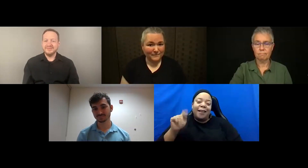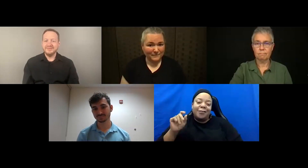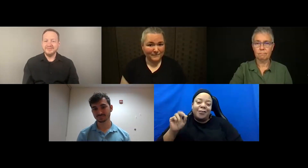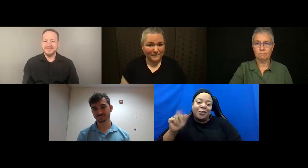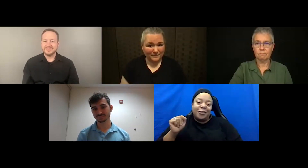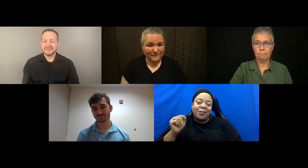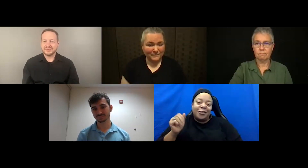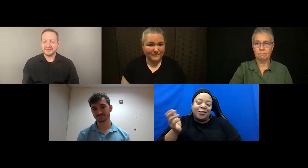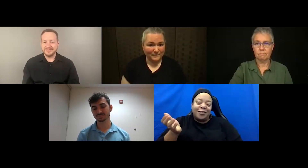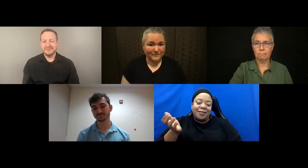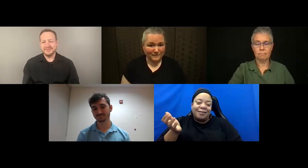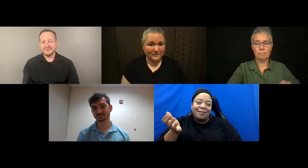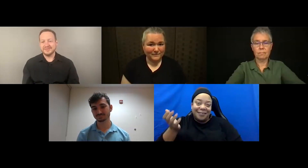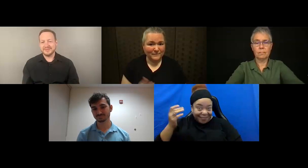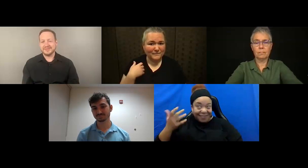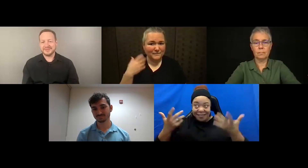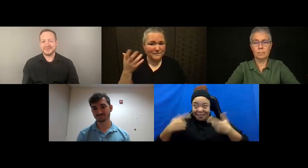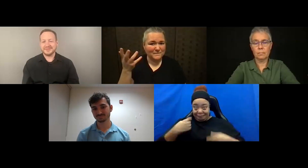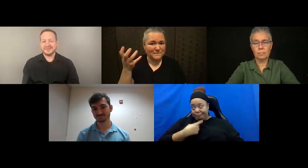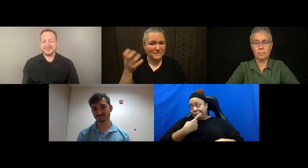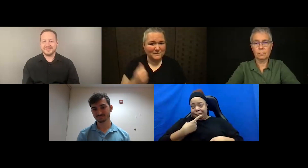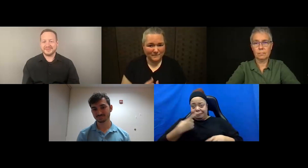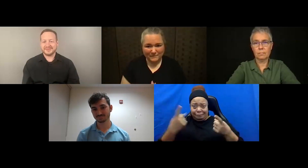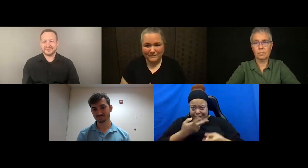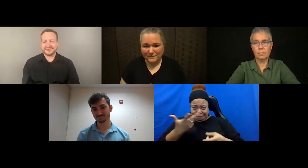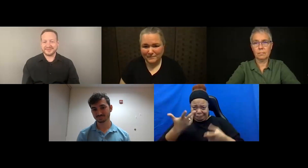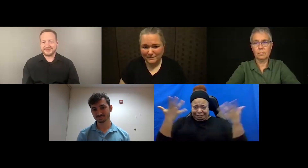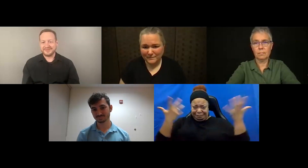Definitely so many different factors.